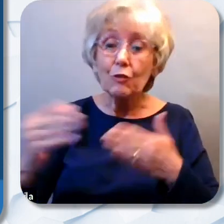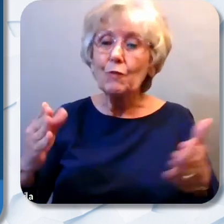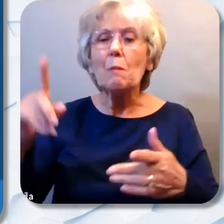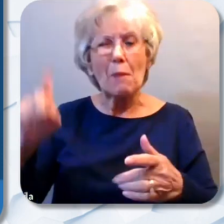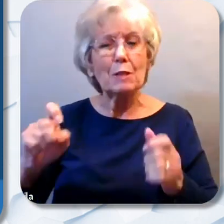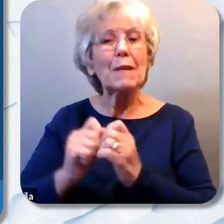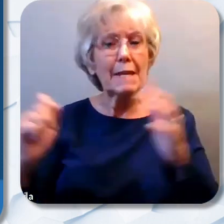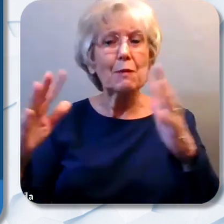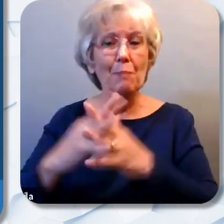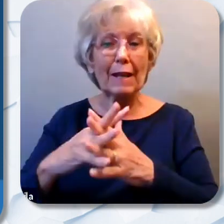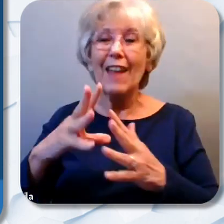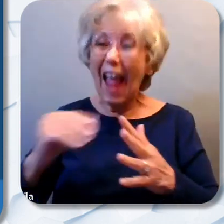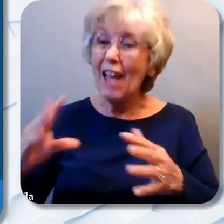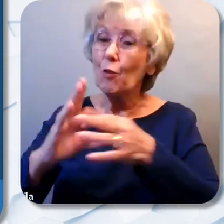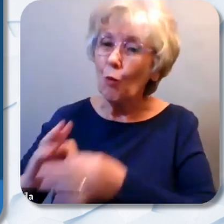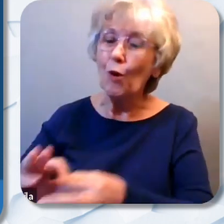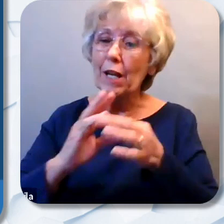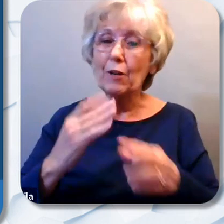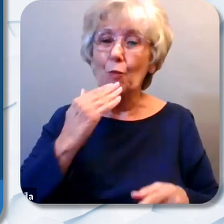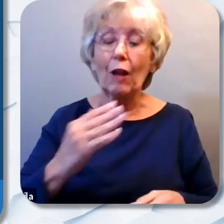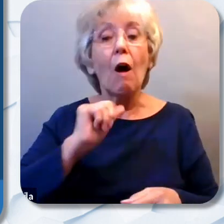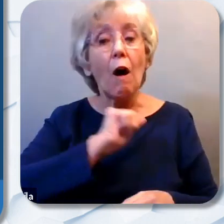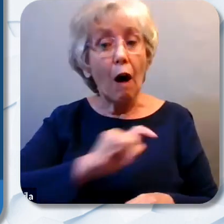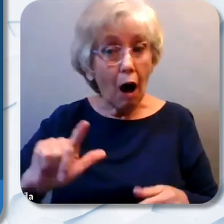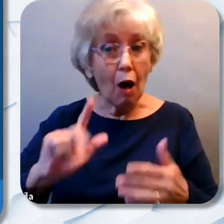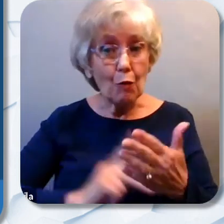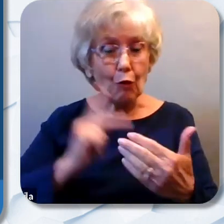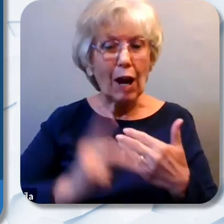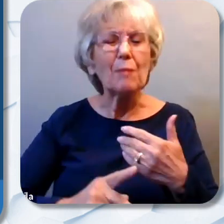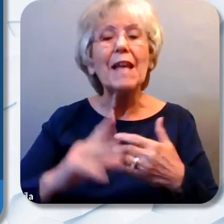And all of these programs can and should be leveraged to meet Community needs